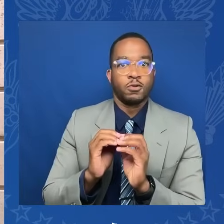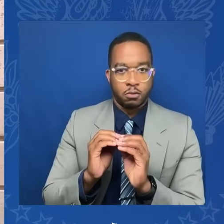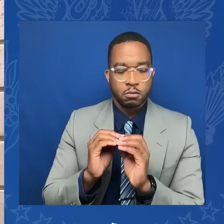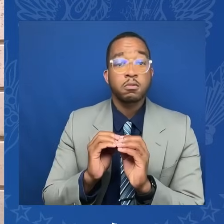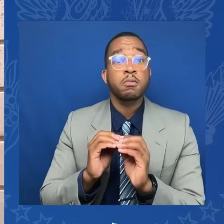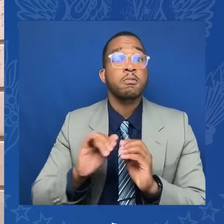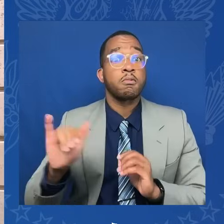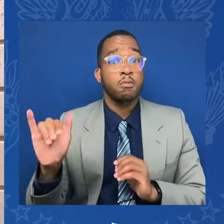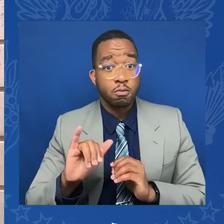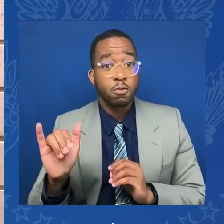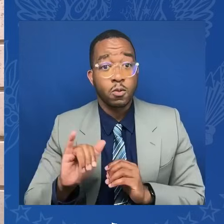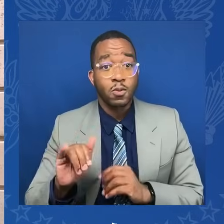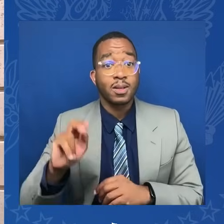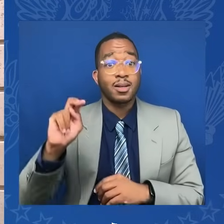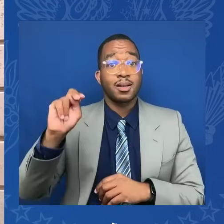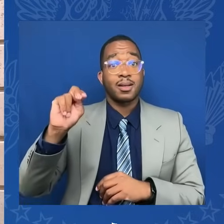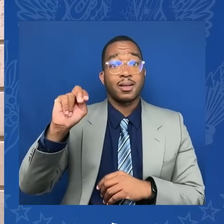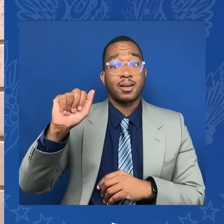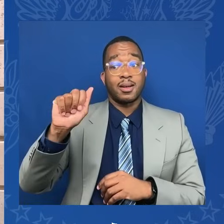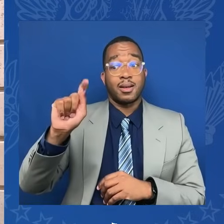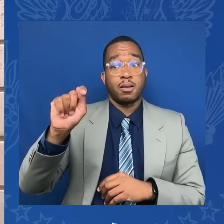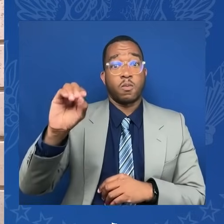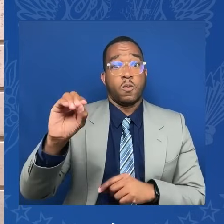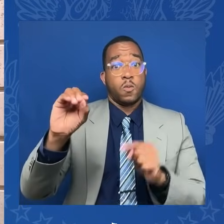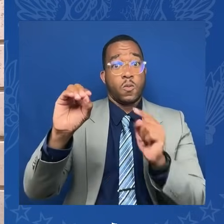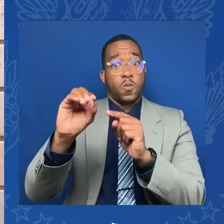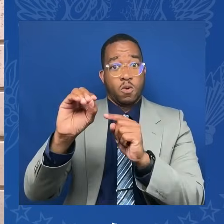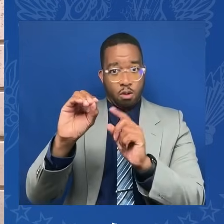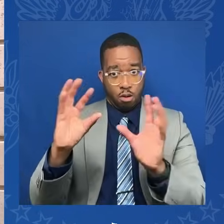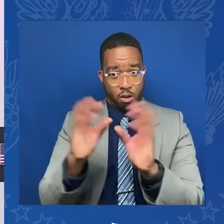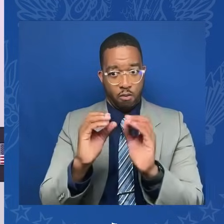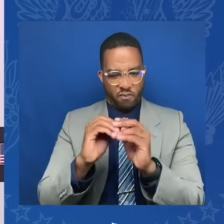As regards to the Ukrainian issue, as I said, we do see eye to eye: